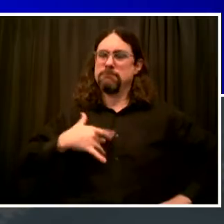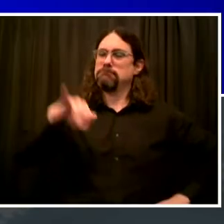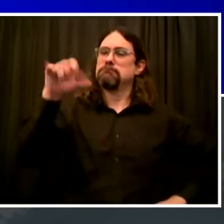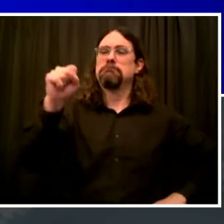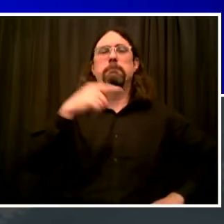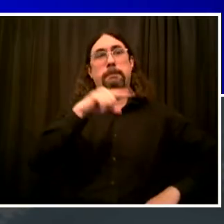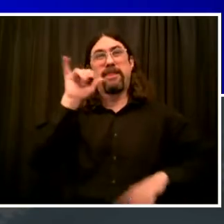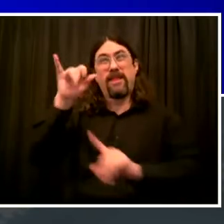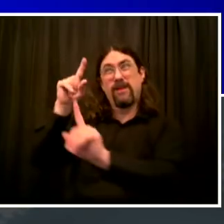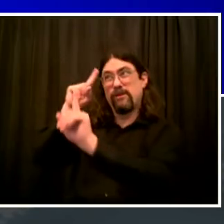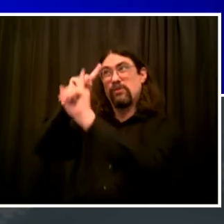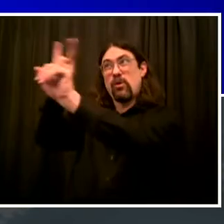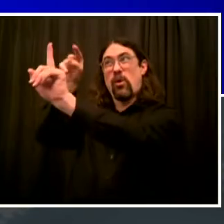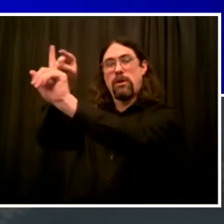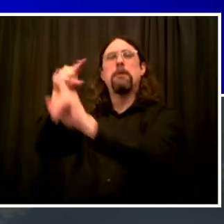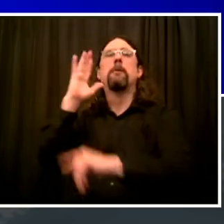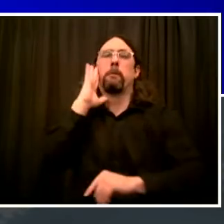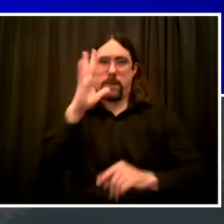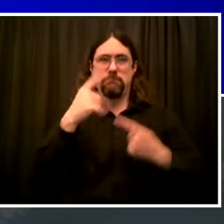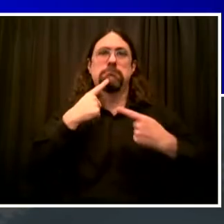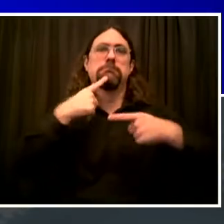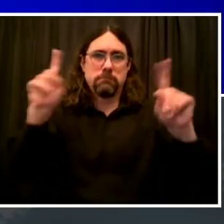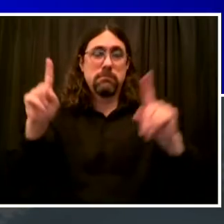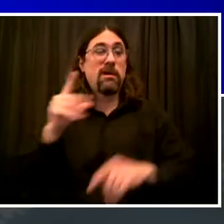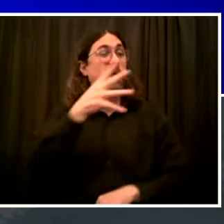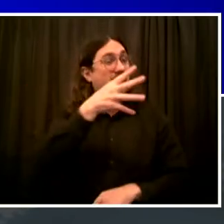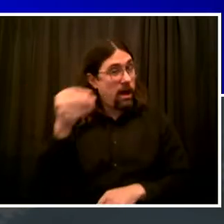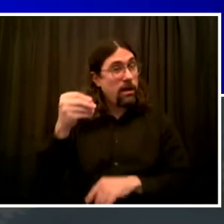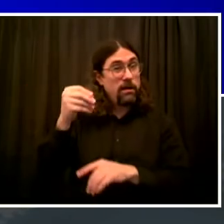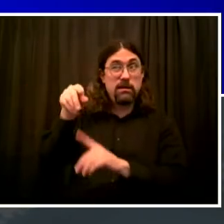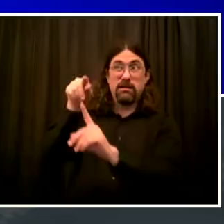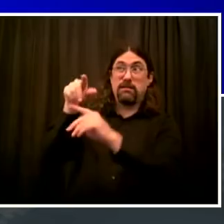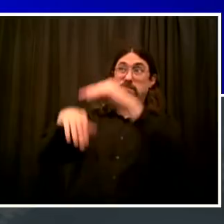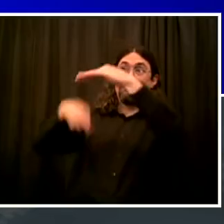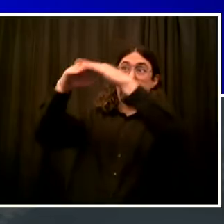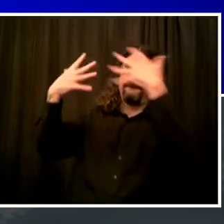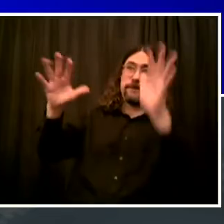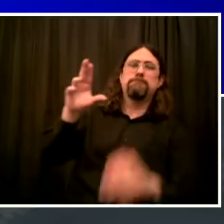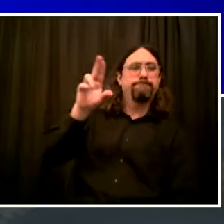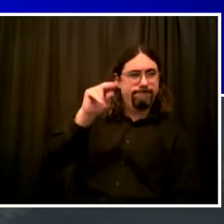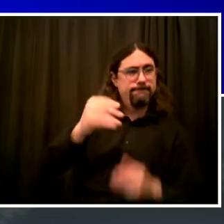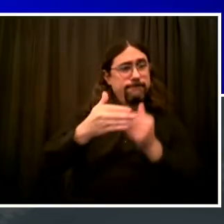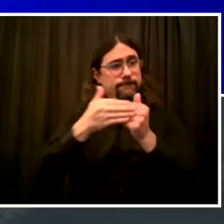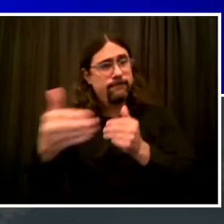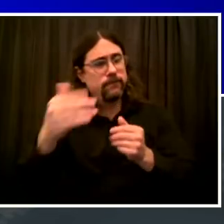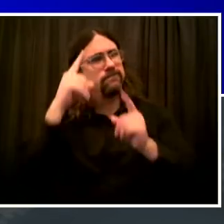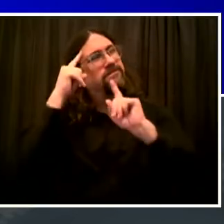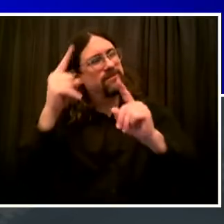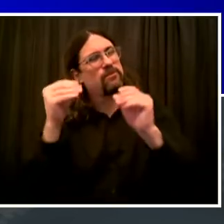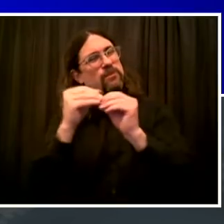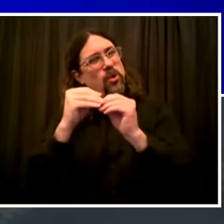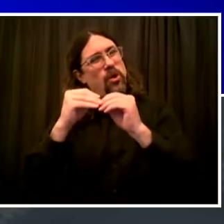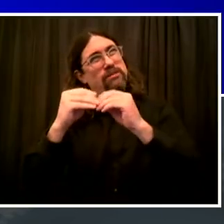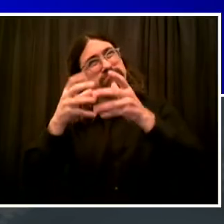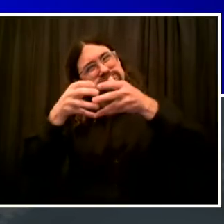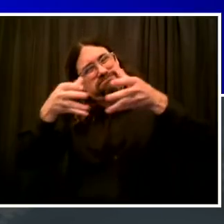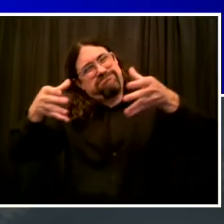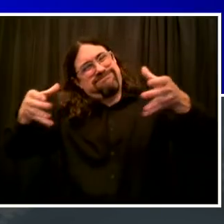UPDATES AS WE GO ALONG ON HOW WE DO THAT. WE BELIEVE MORE TESTING CAPACITY CAN BE PUT INTO PLACE QUICLYK AND